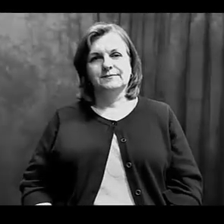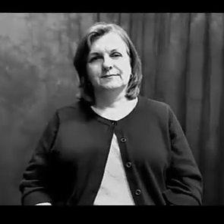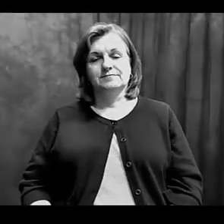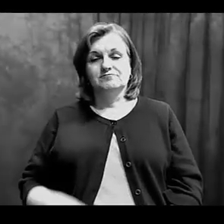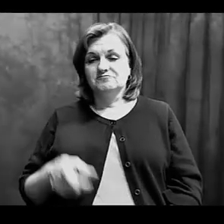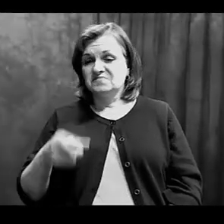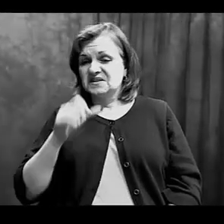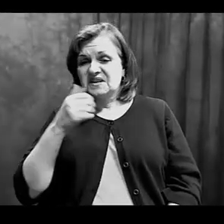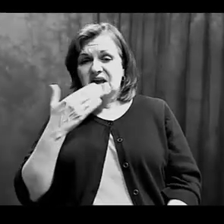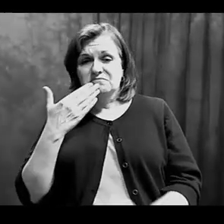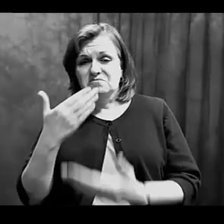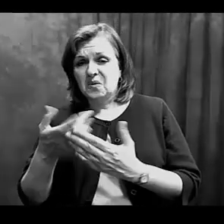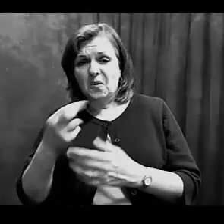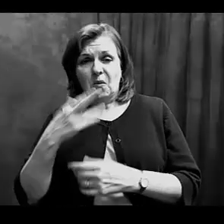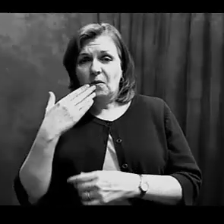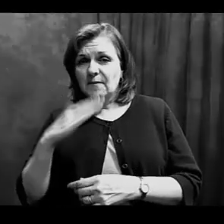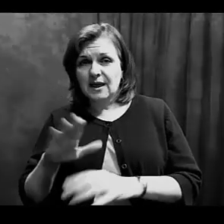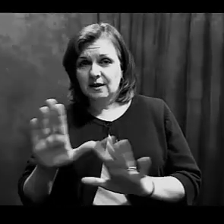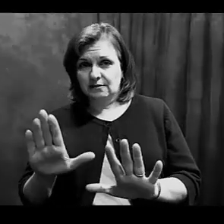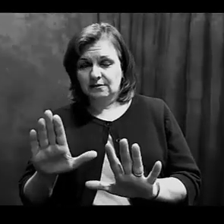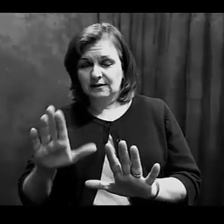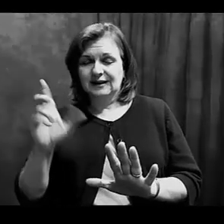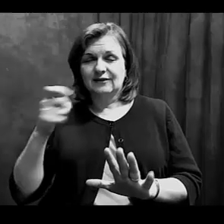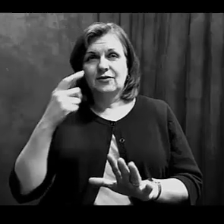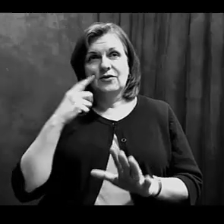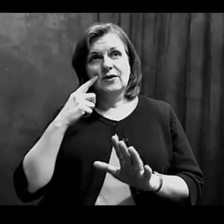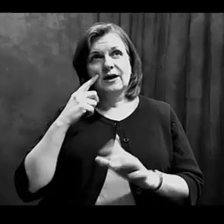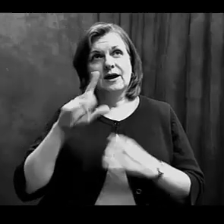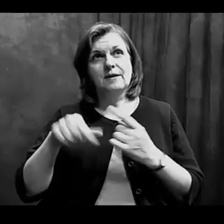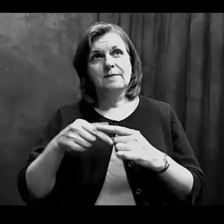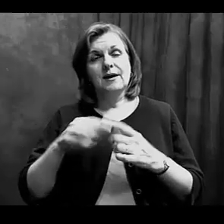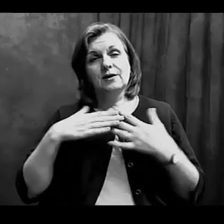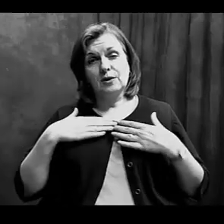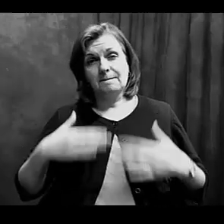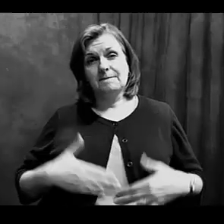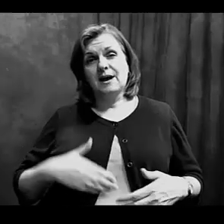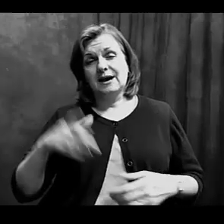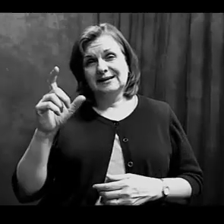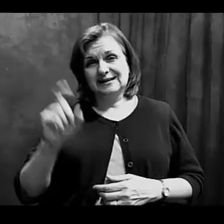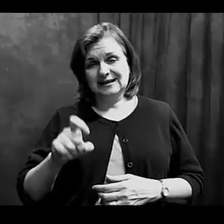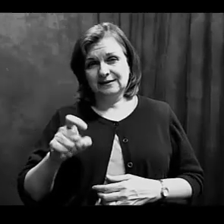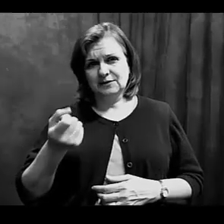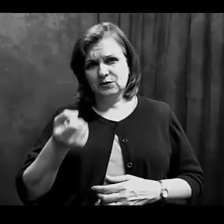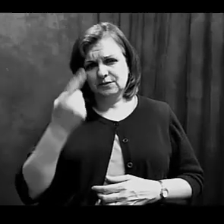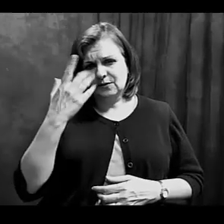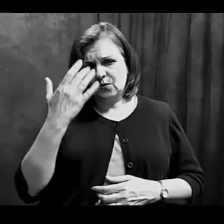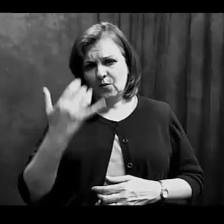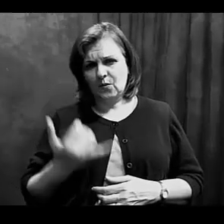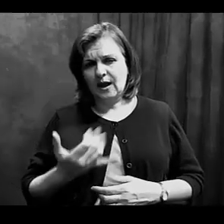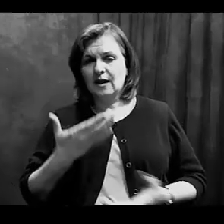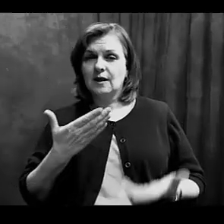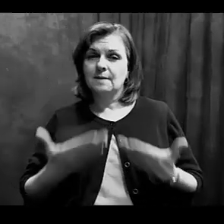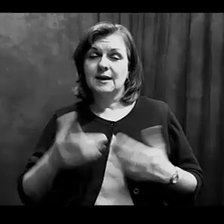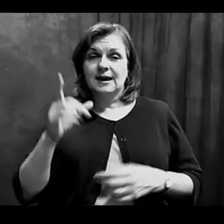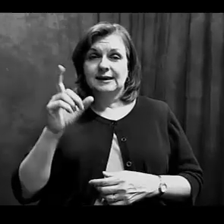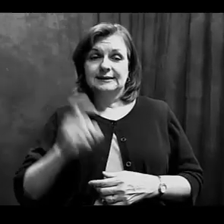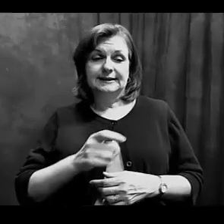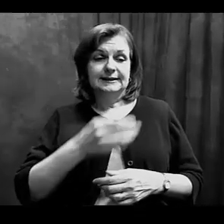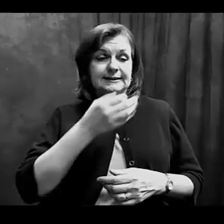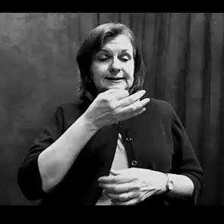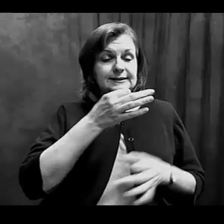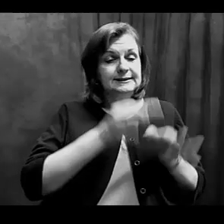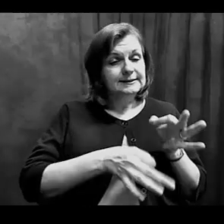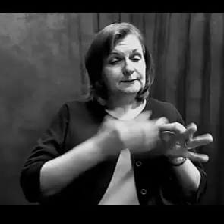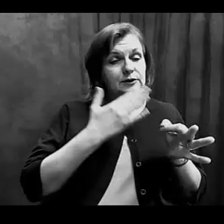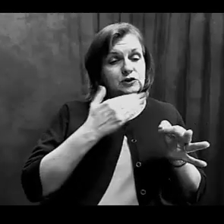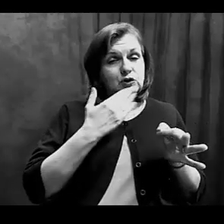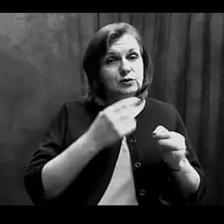this is not good or bad we have to think about the needs of your body to understand why you may need simple sugars in one